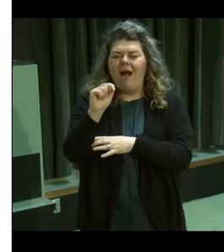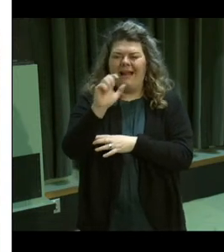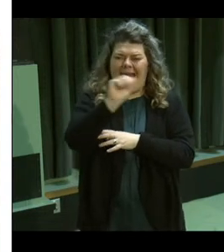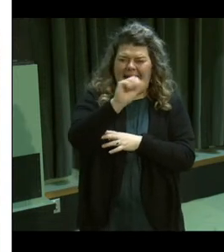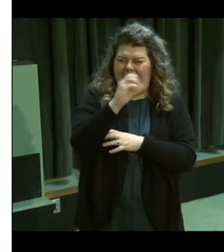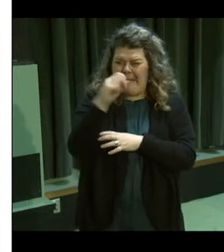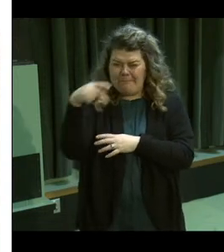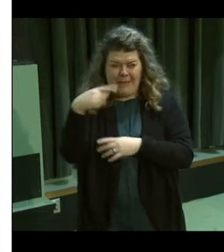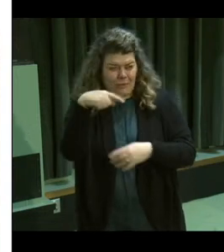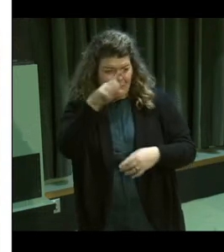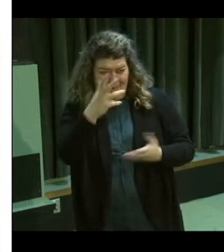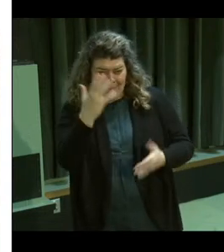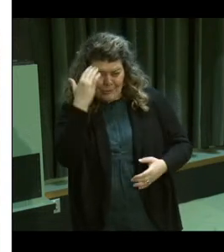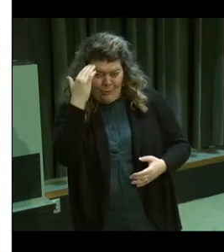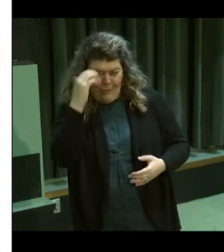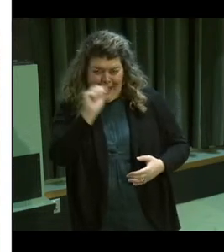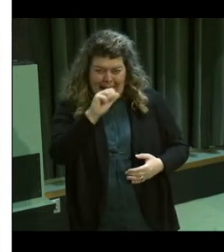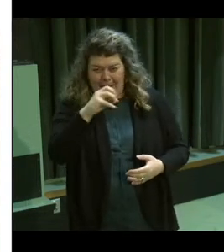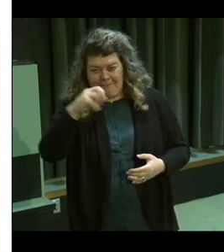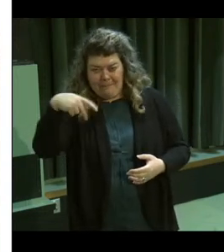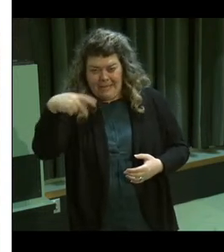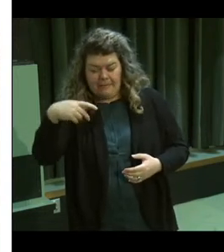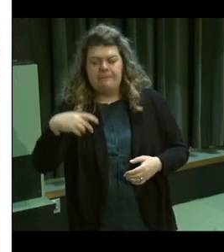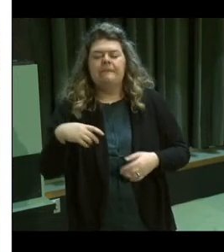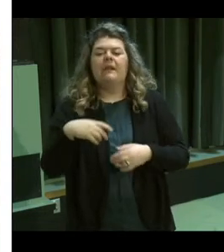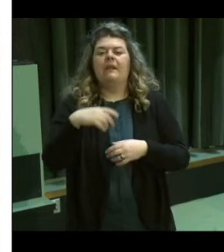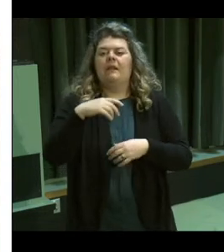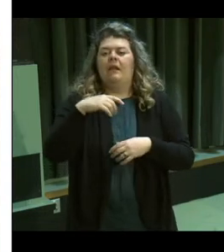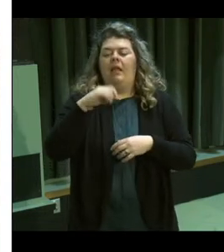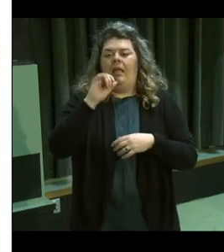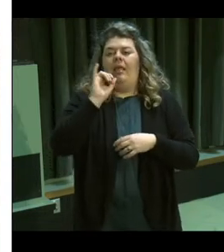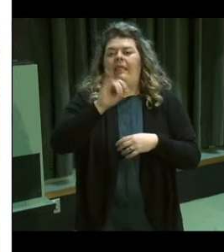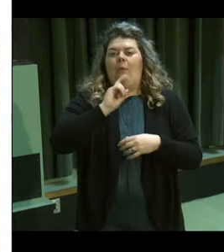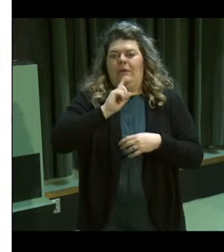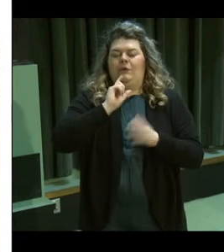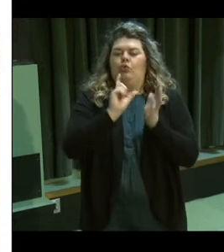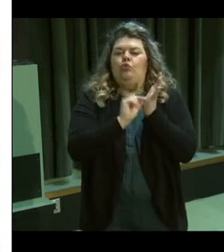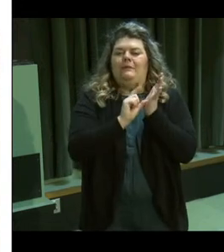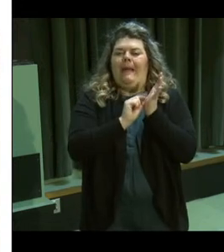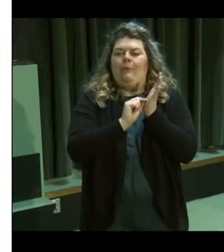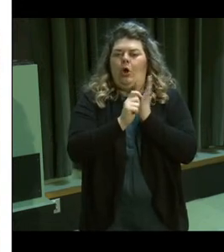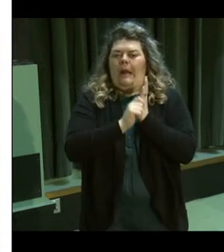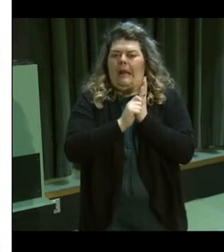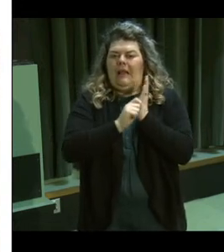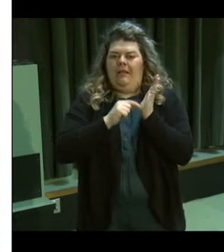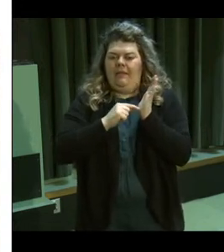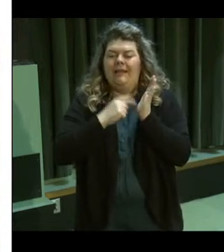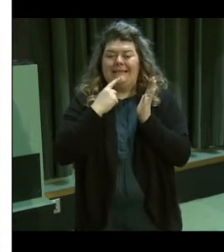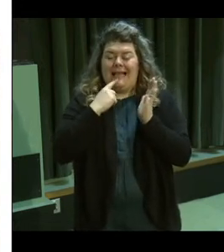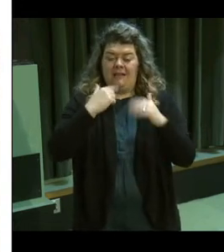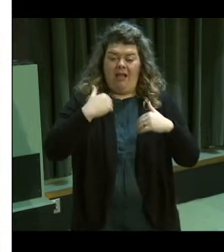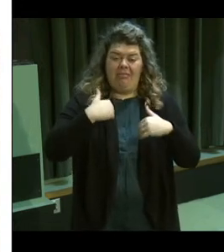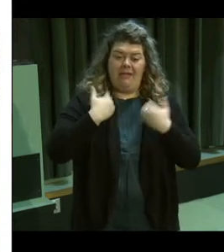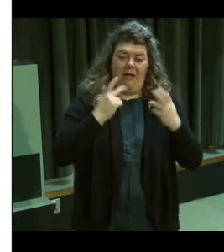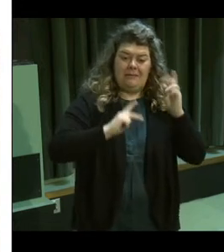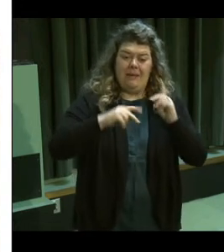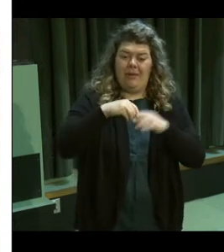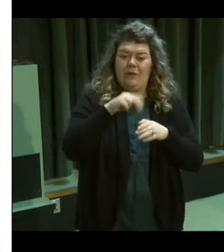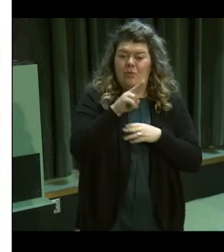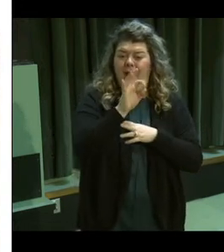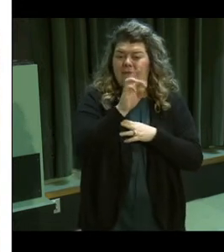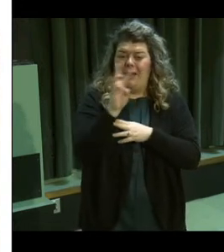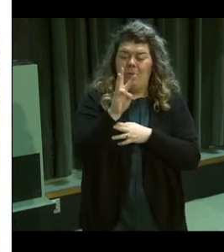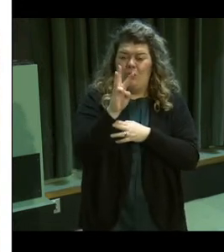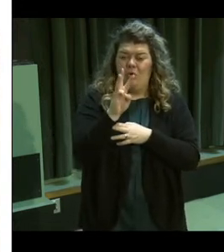of you may know A&P, so, so and